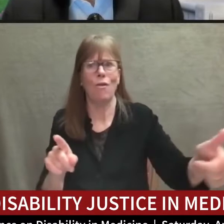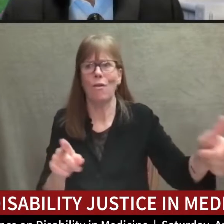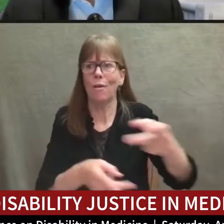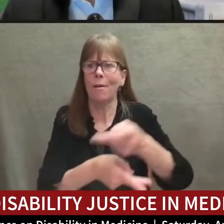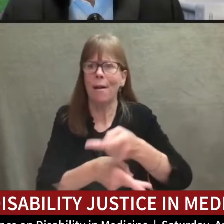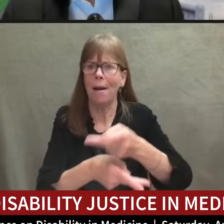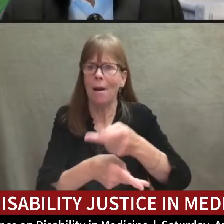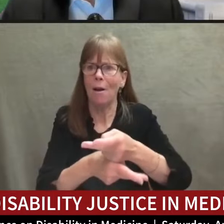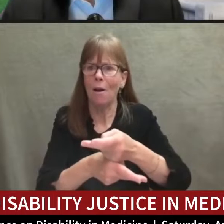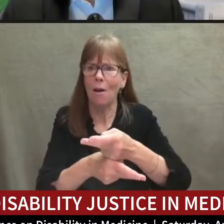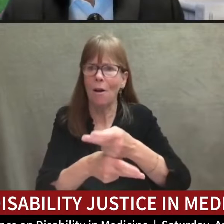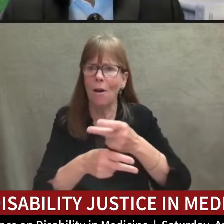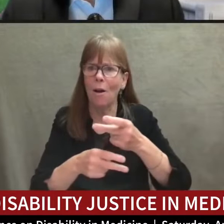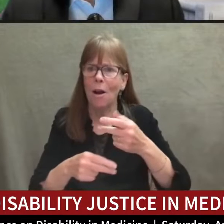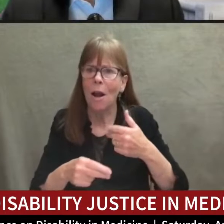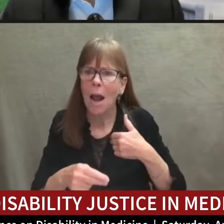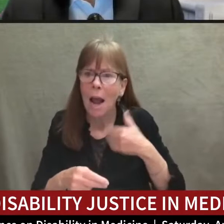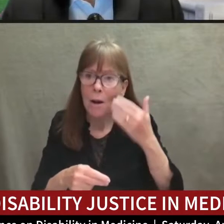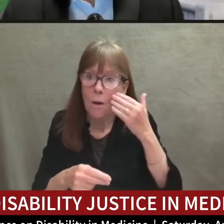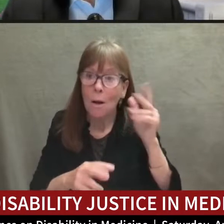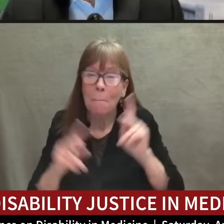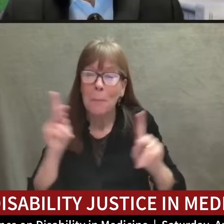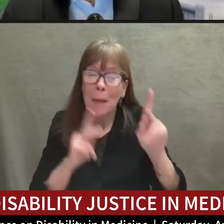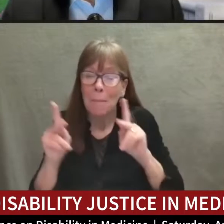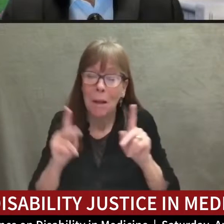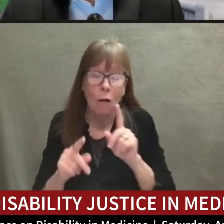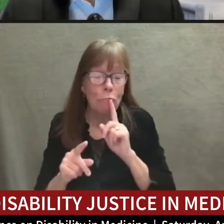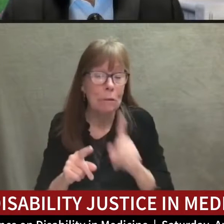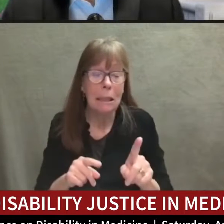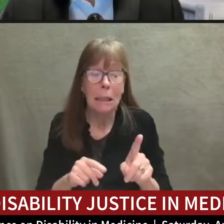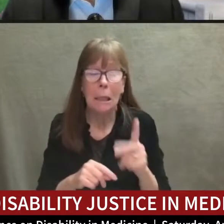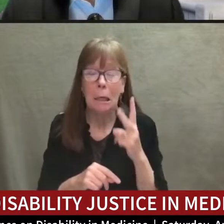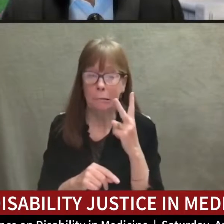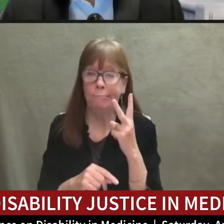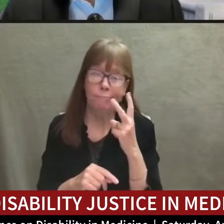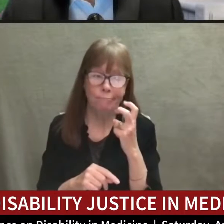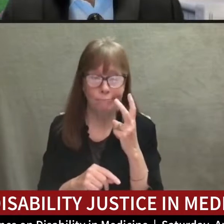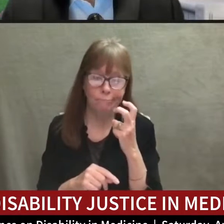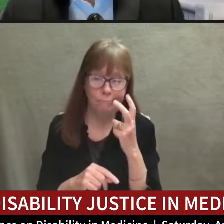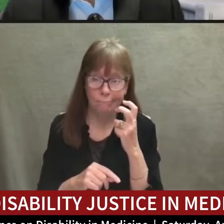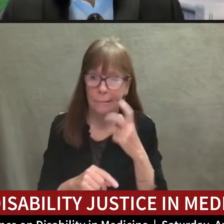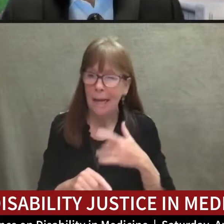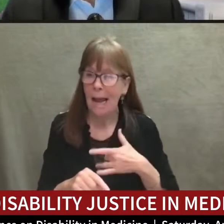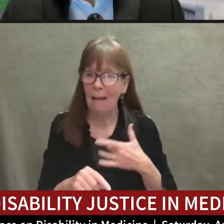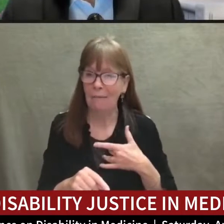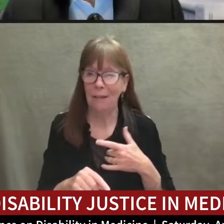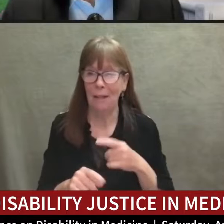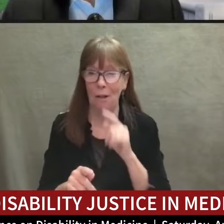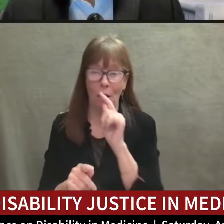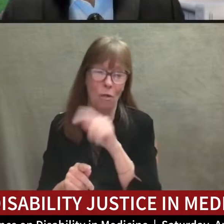that honestly may be super skeptical, and may feel like a lot of these places are therefore safety,